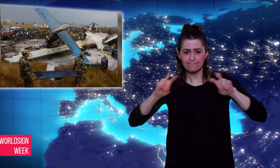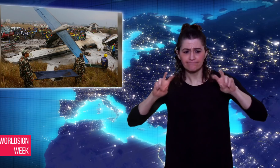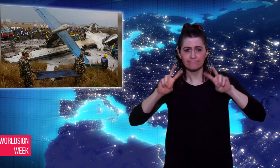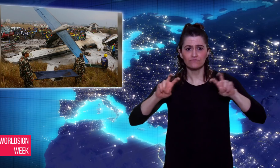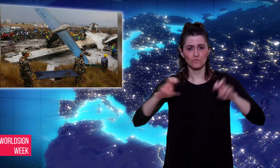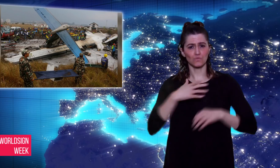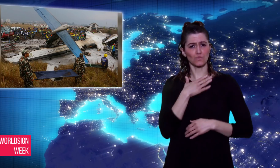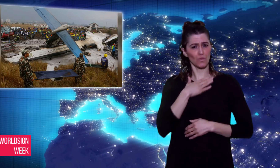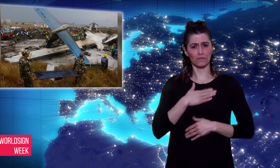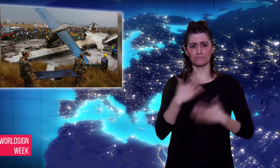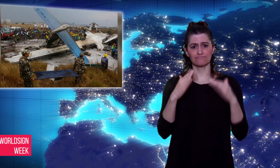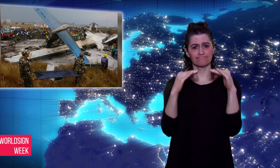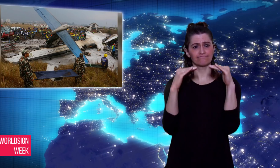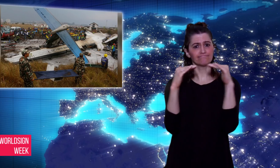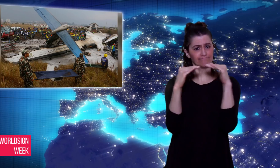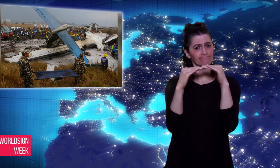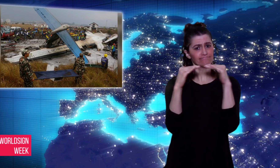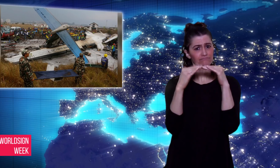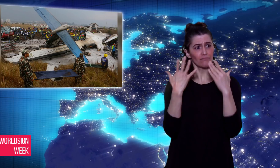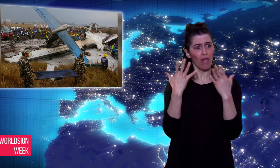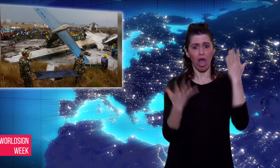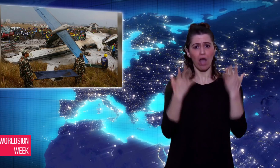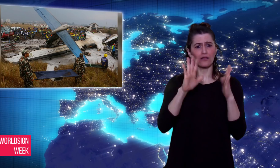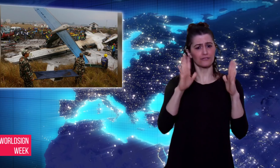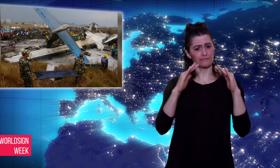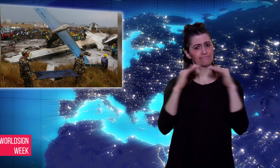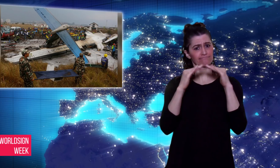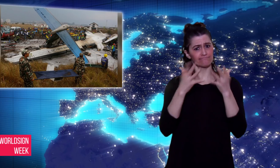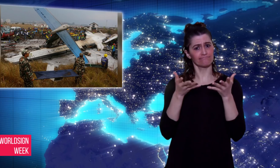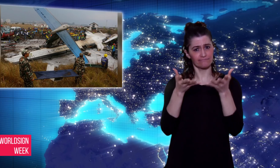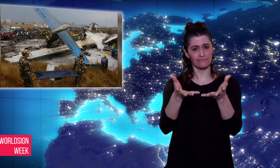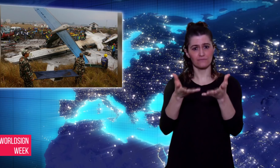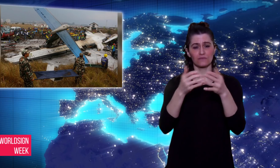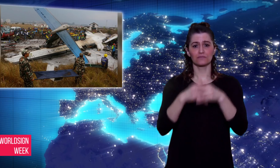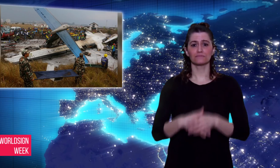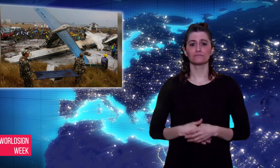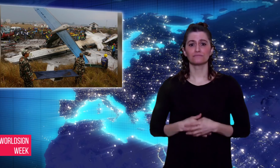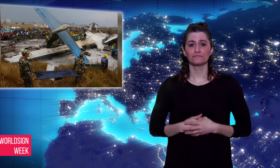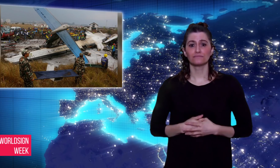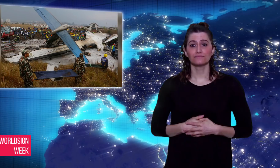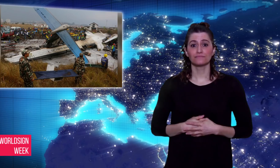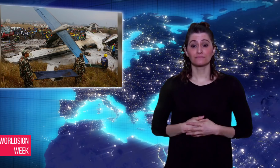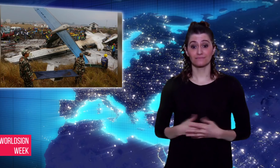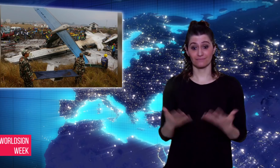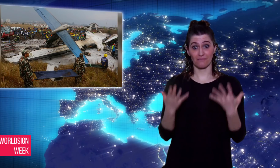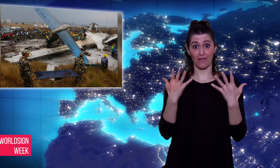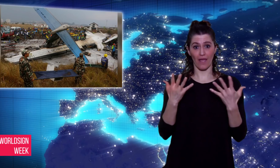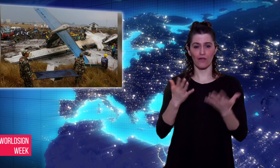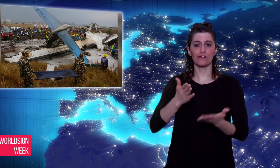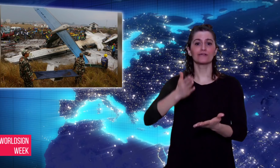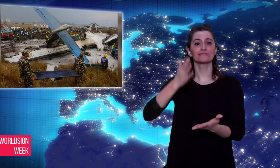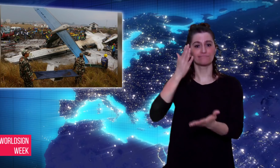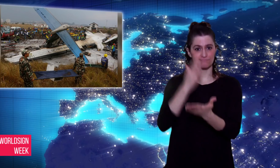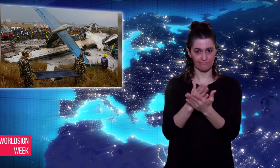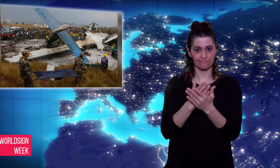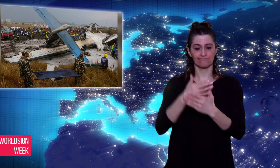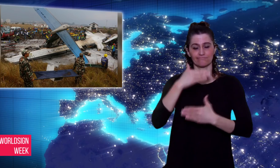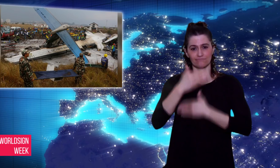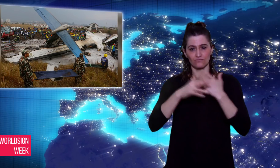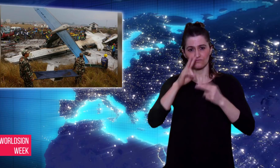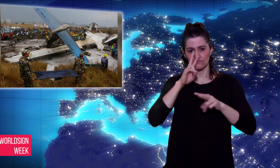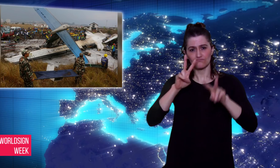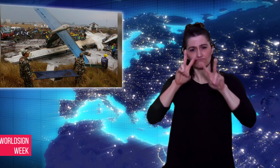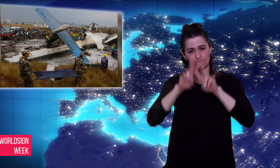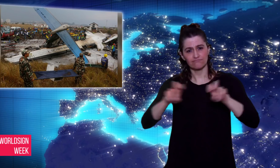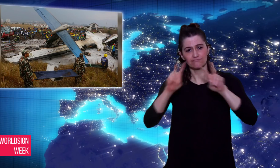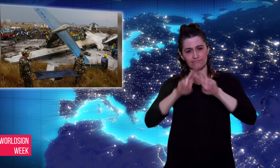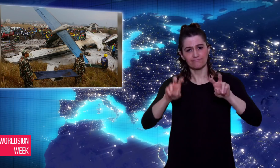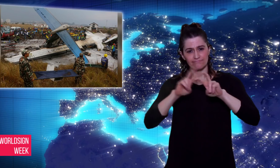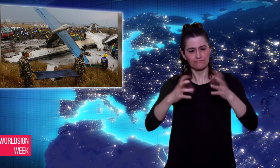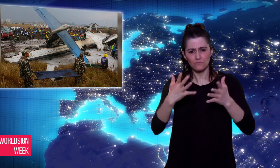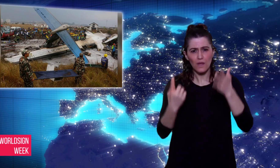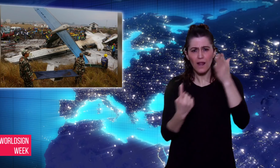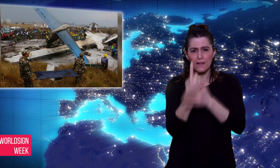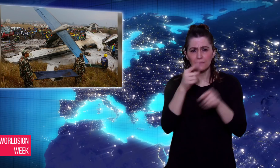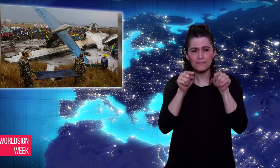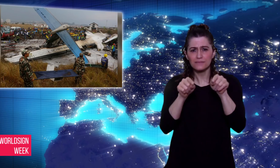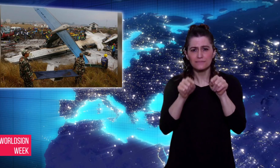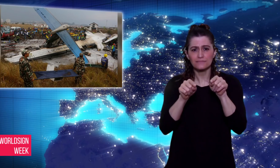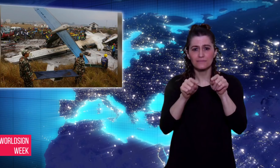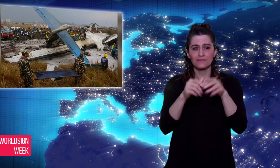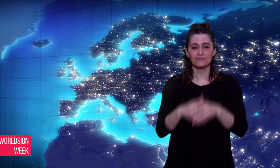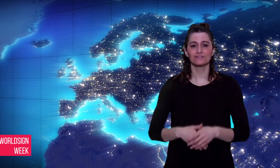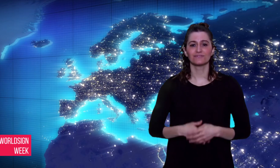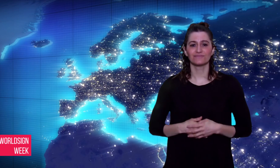fair investigation.” It is currently underway.